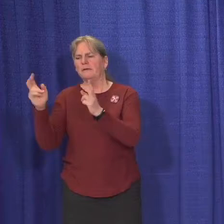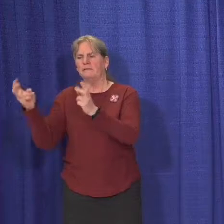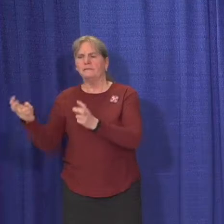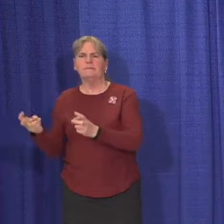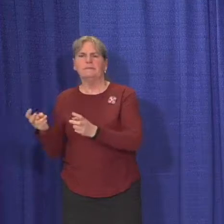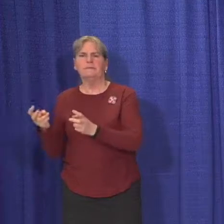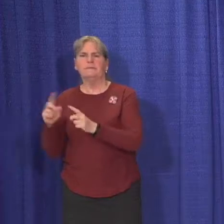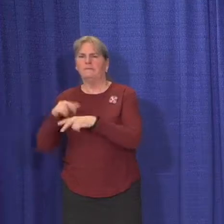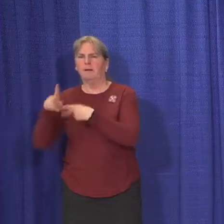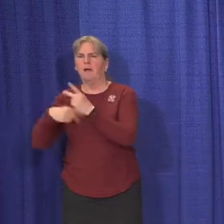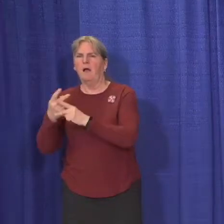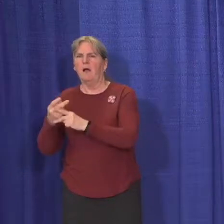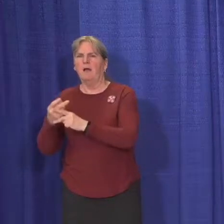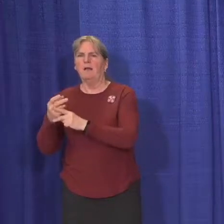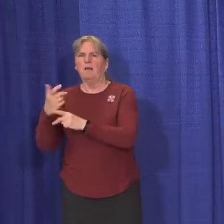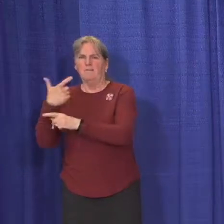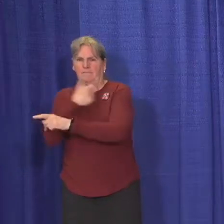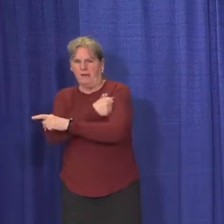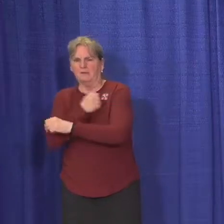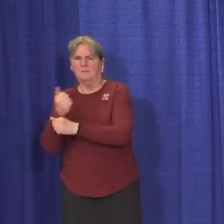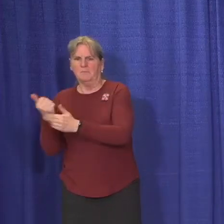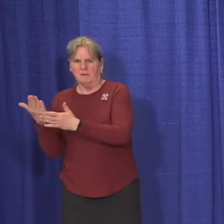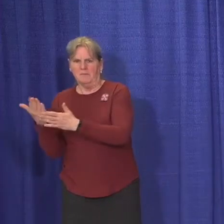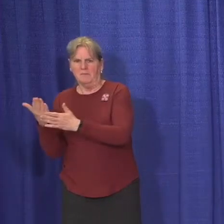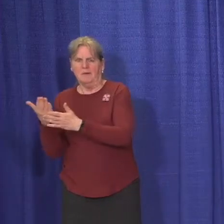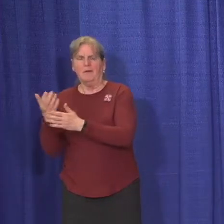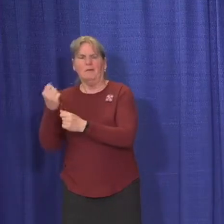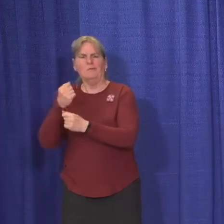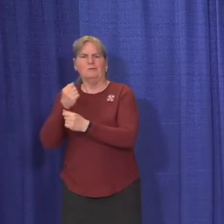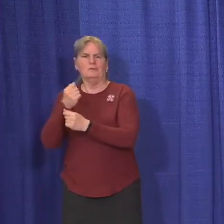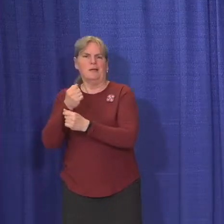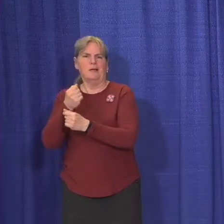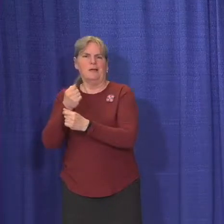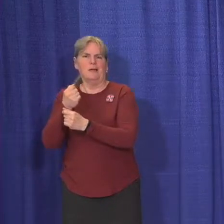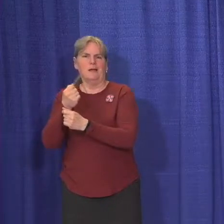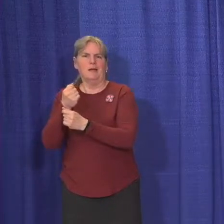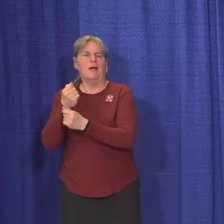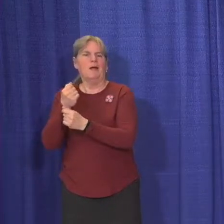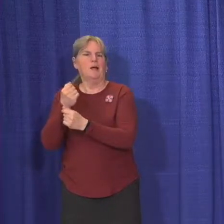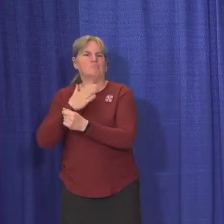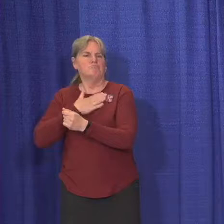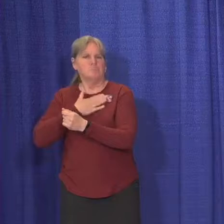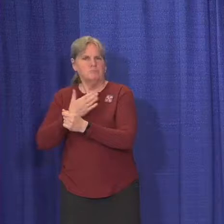lots of other things. And it's based on a consent